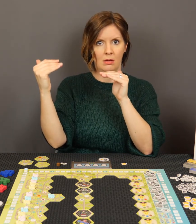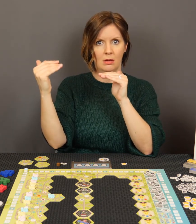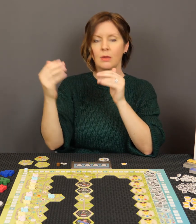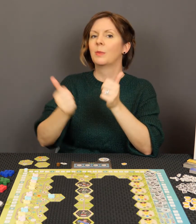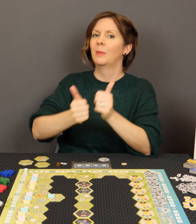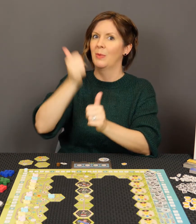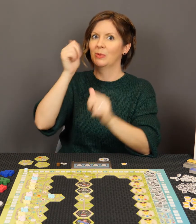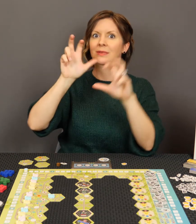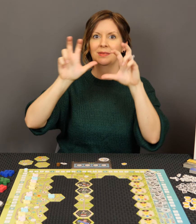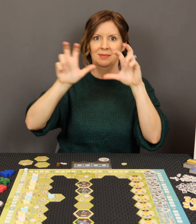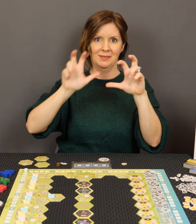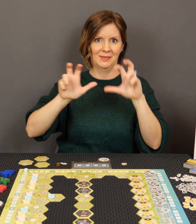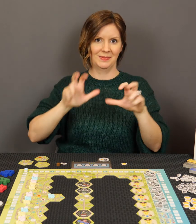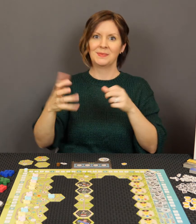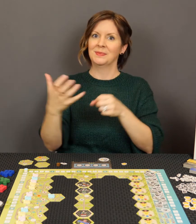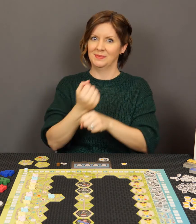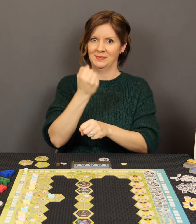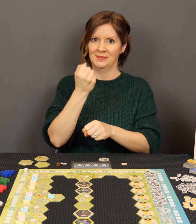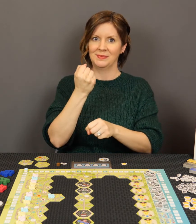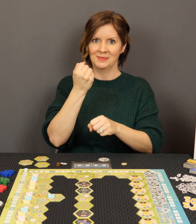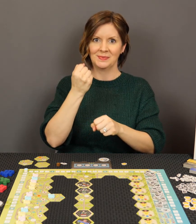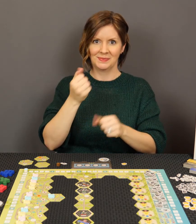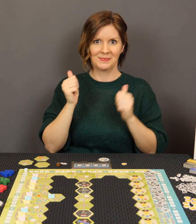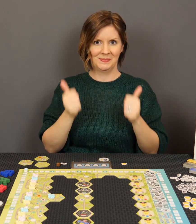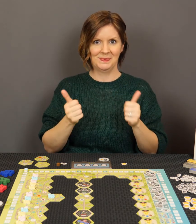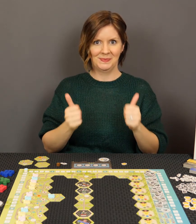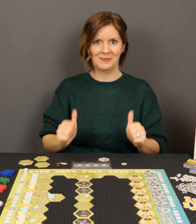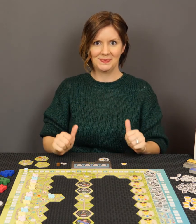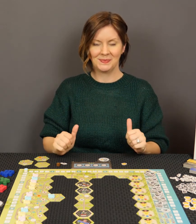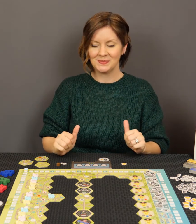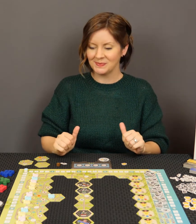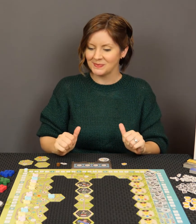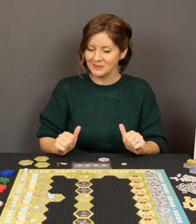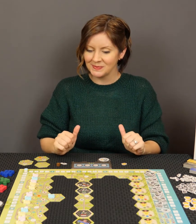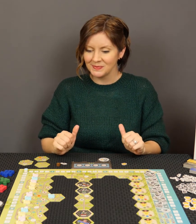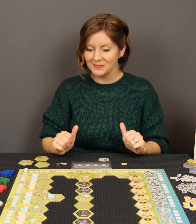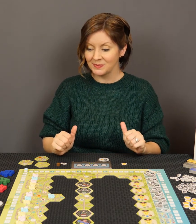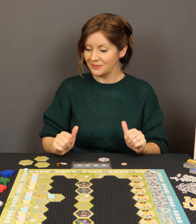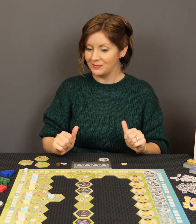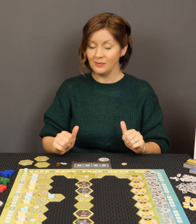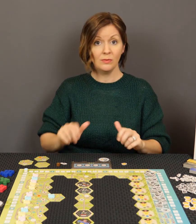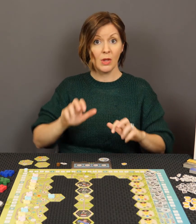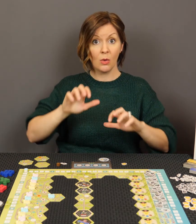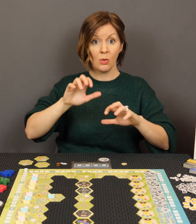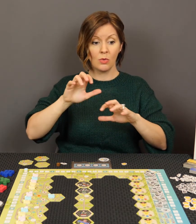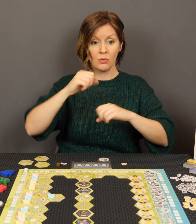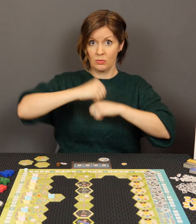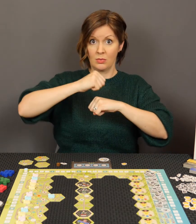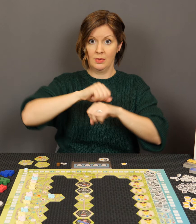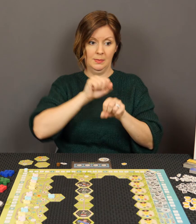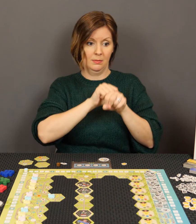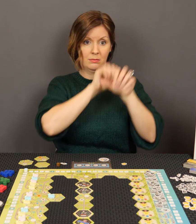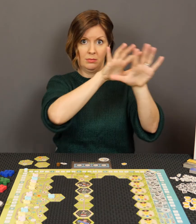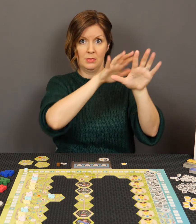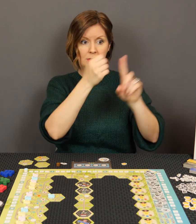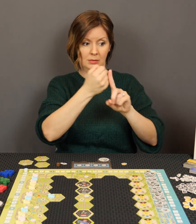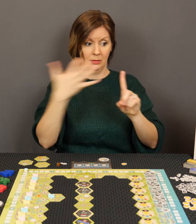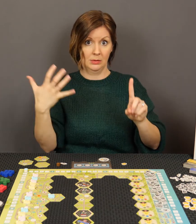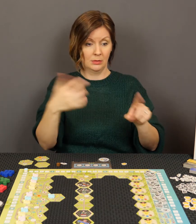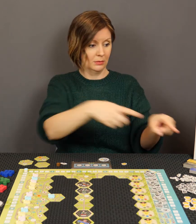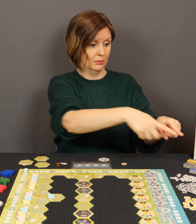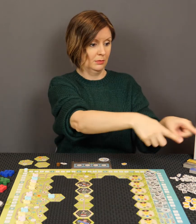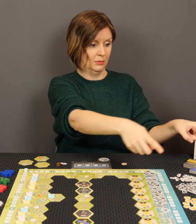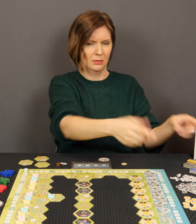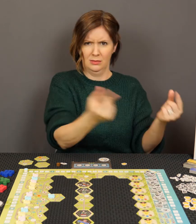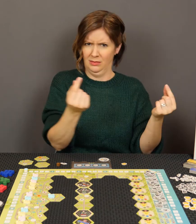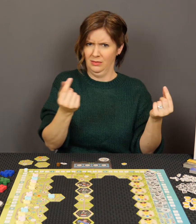If there is a tie, then whoever has the most stocks will win.